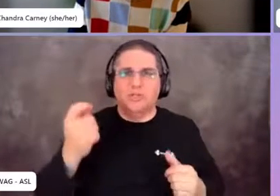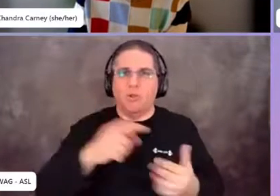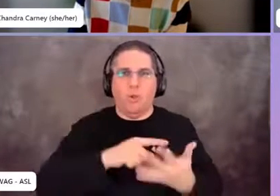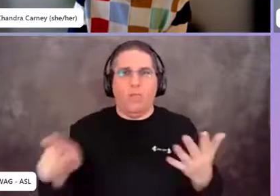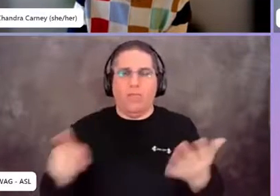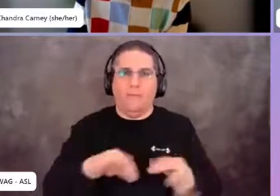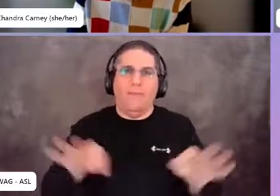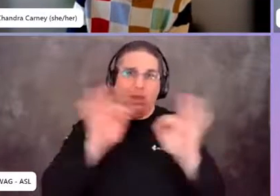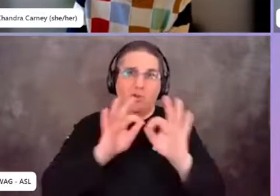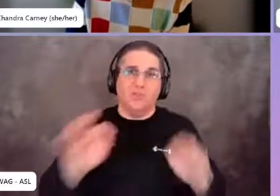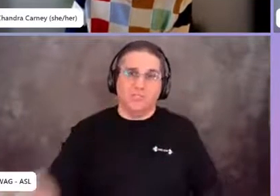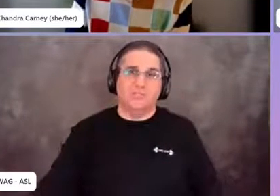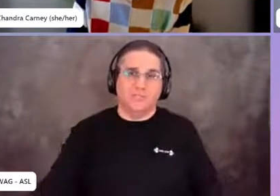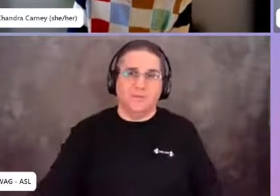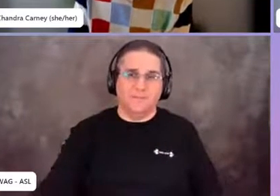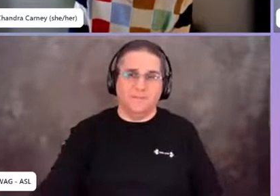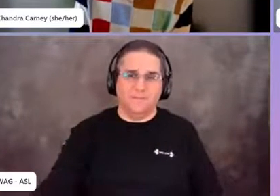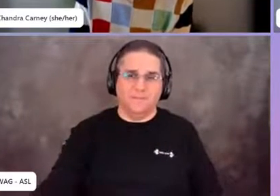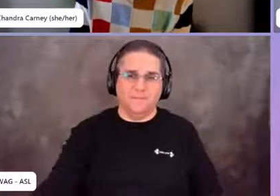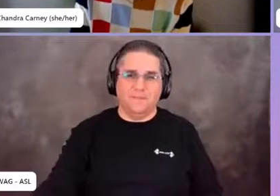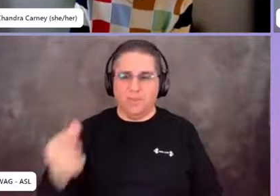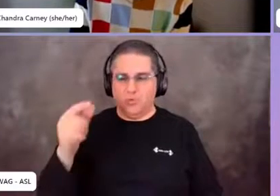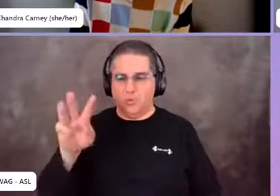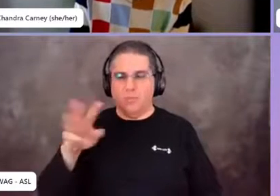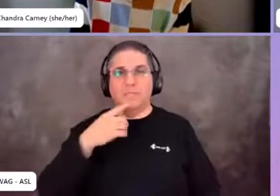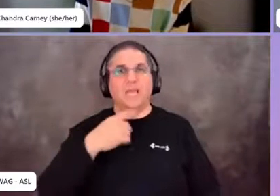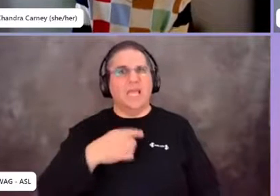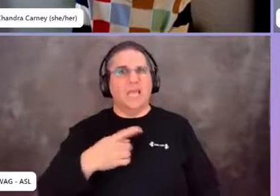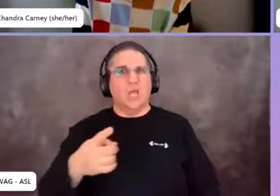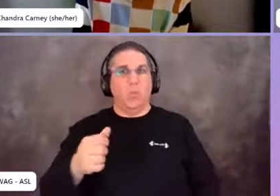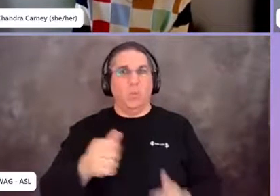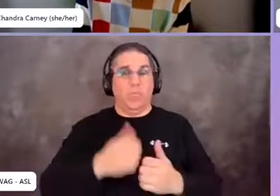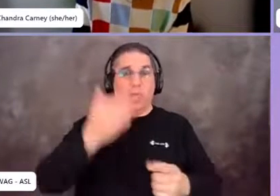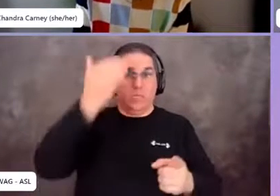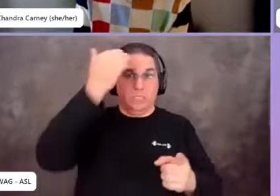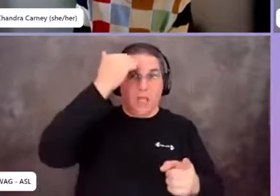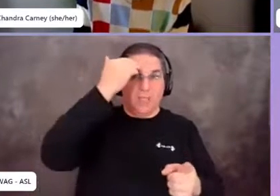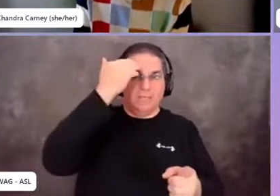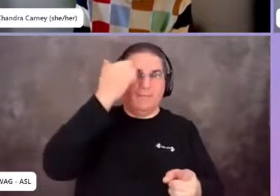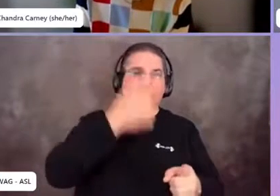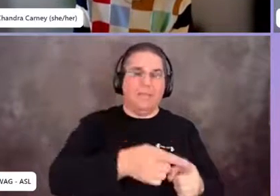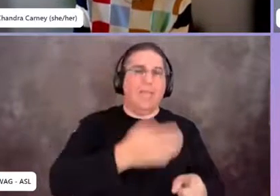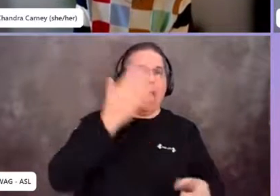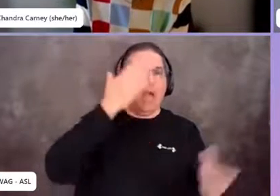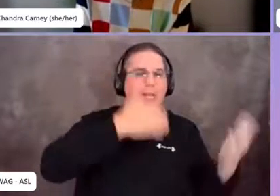In my case it's your finances, your livelihood, your pension, and